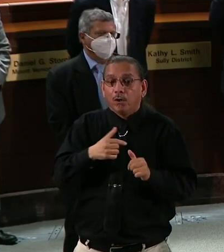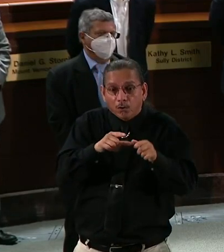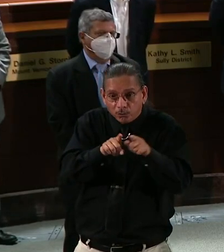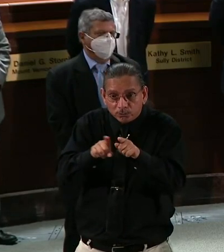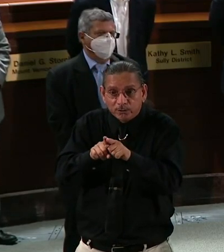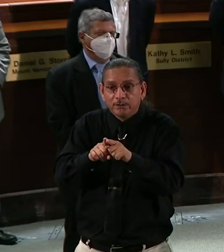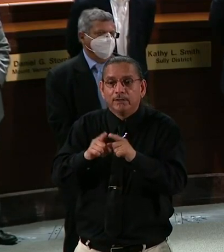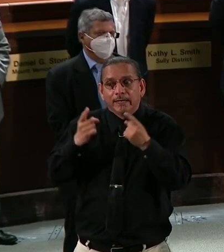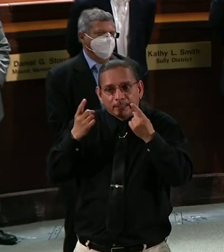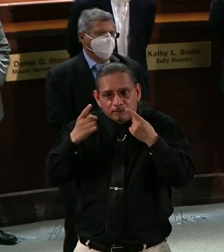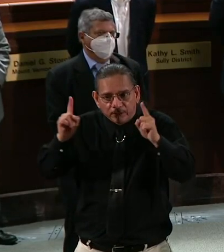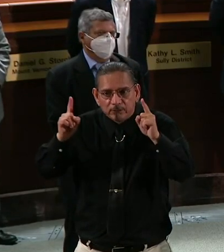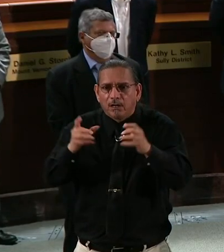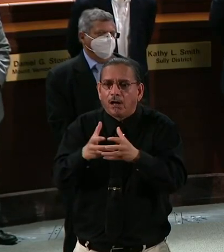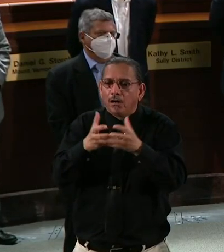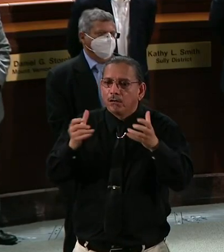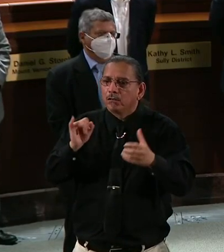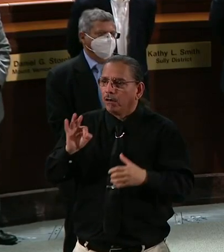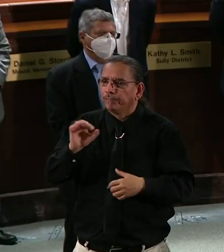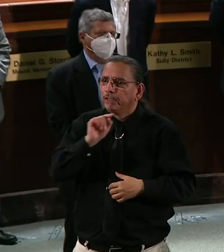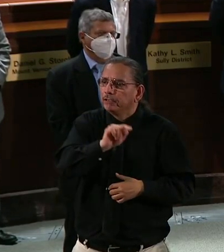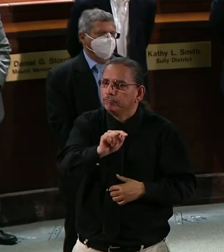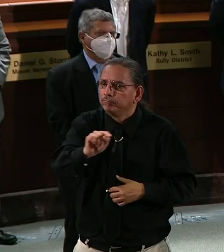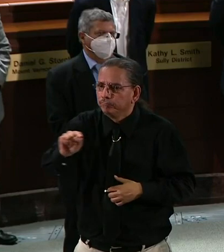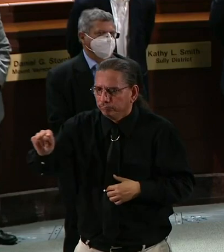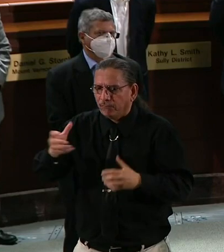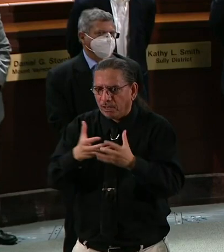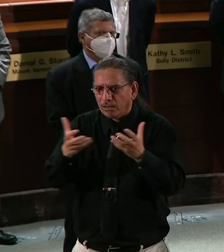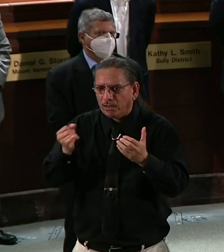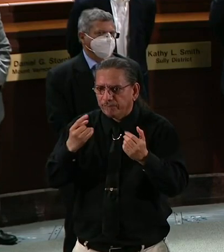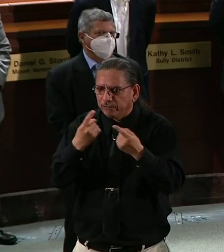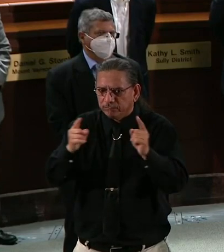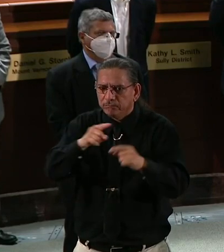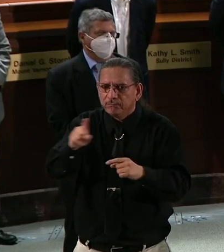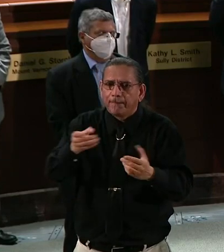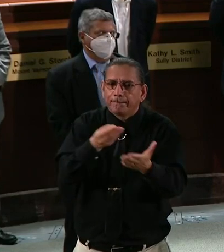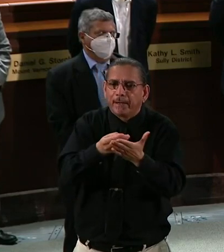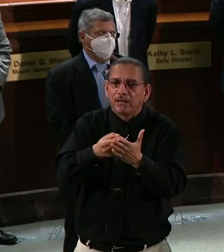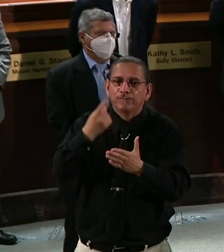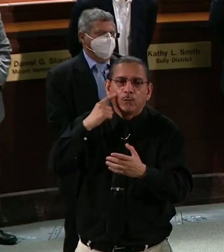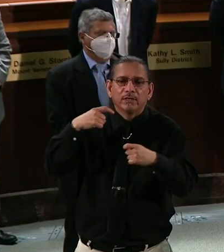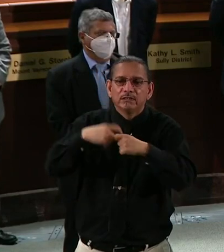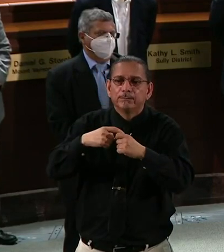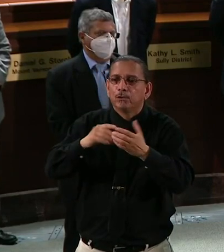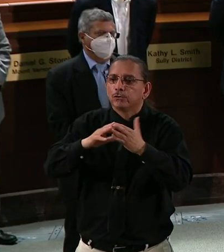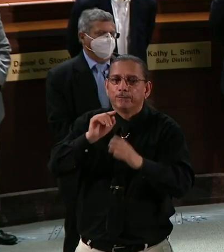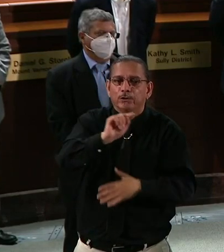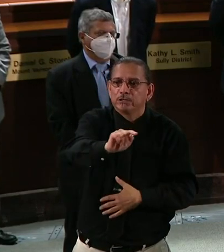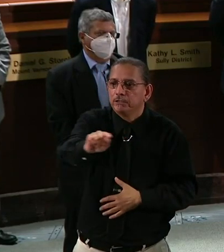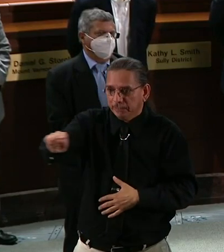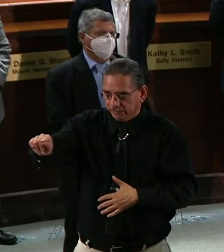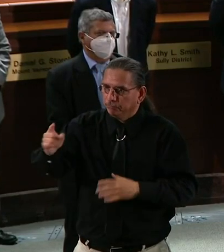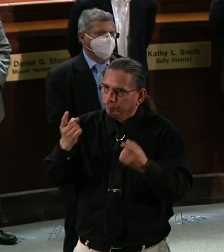LITTLE BIT A LITTLE DISCIPLINE AT LEAST WE'D WANT TO DO THAT BUT THAT THAT MEAN. A LACK OF